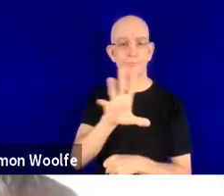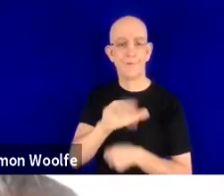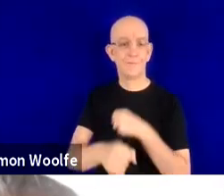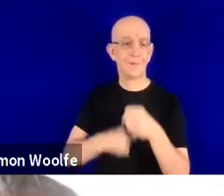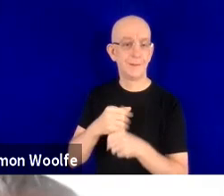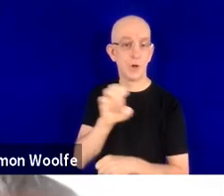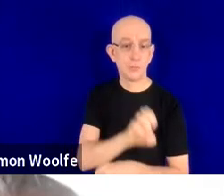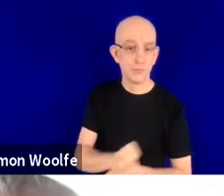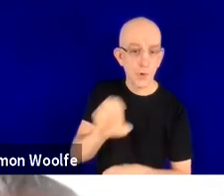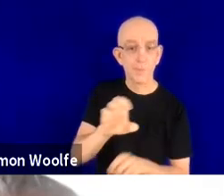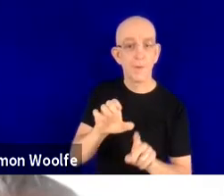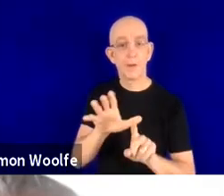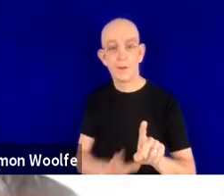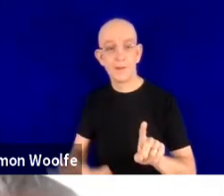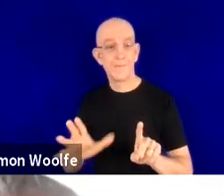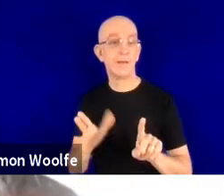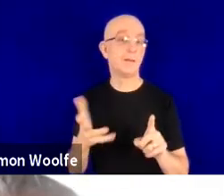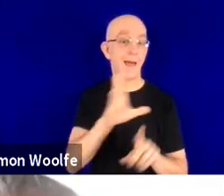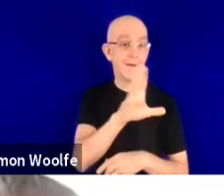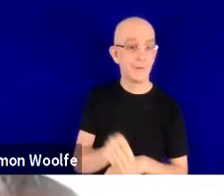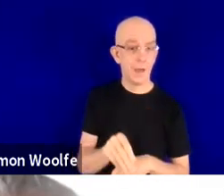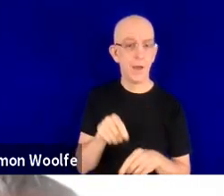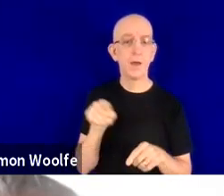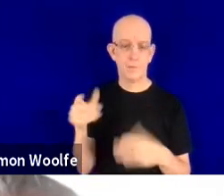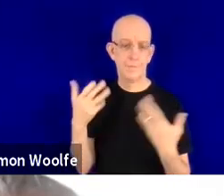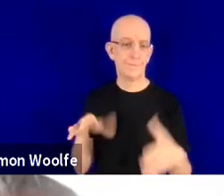and has been contributing ever since to both its implementation and monitoring